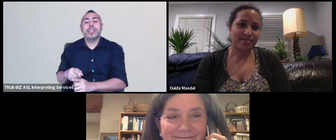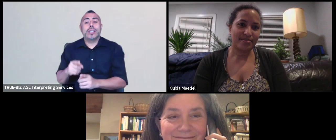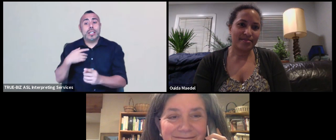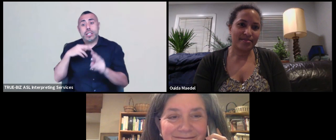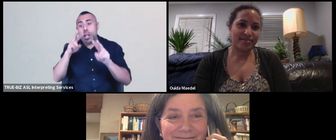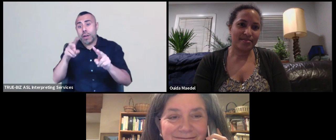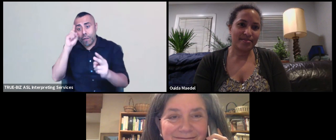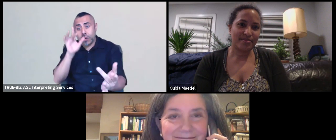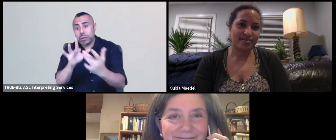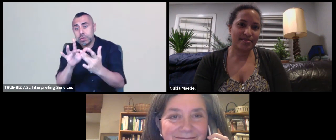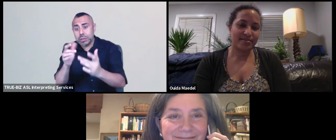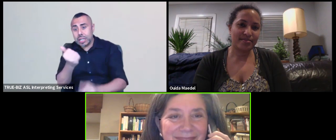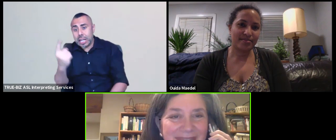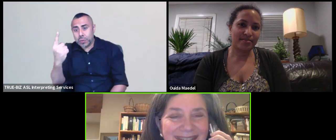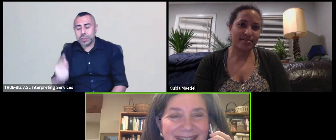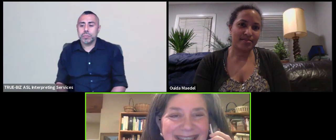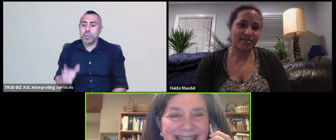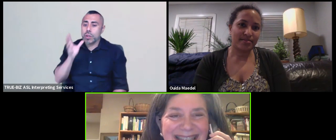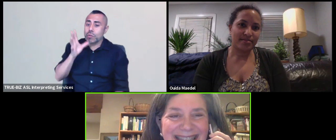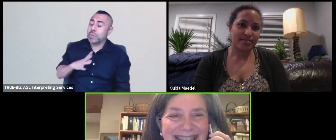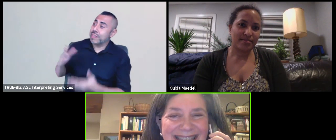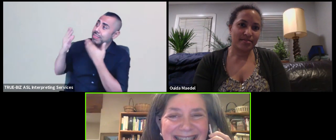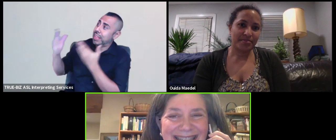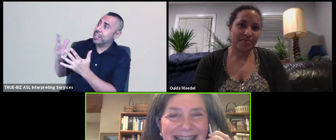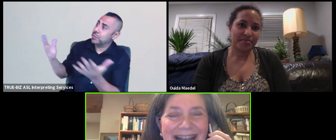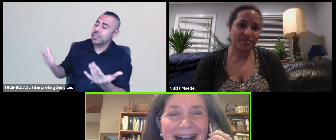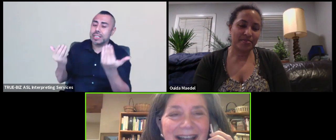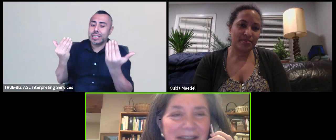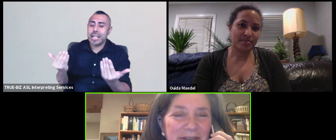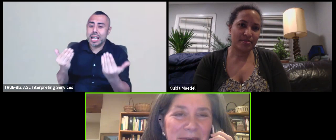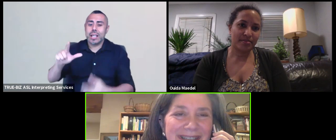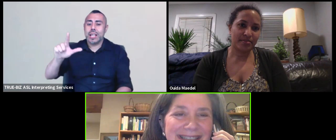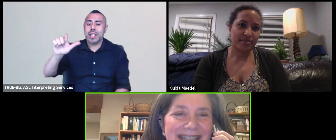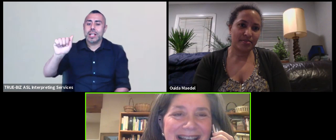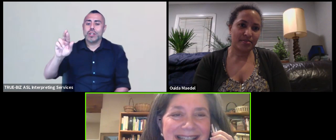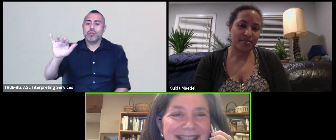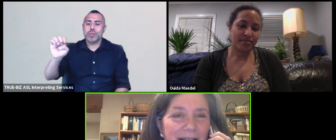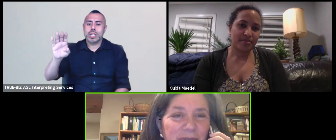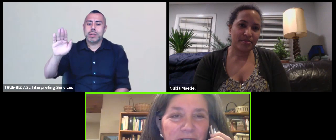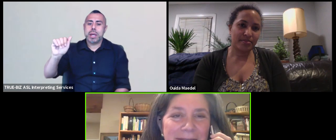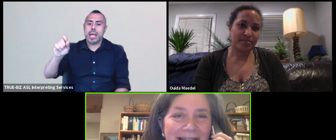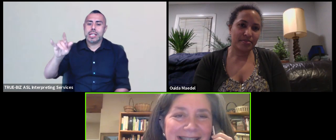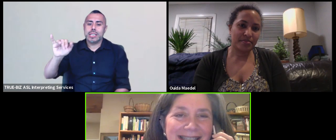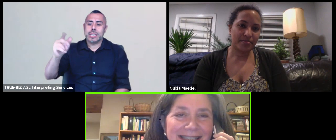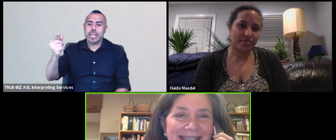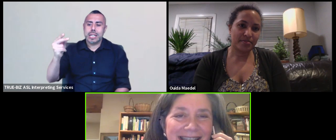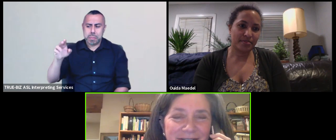Laurie Baskin. Hi, everyone, yes, I'm Laurie Baskin.